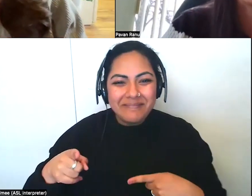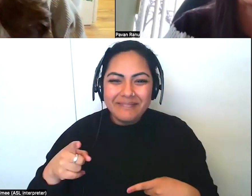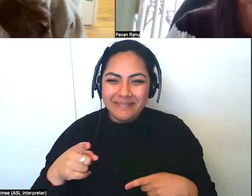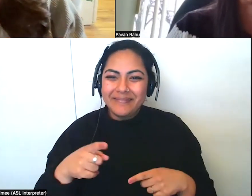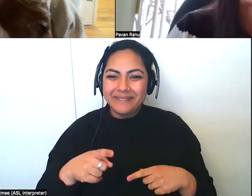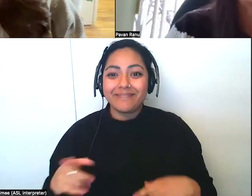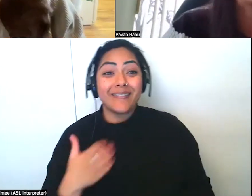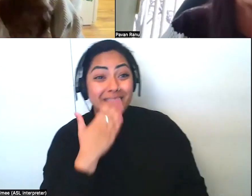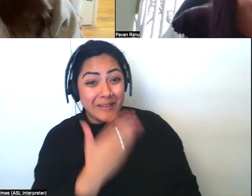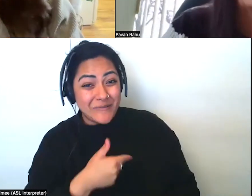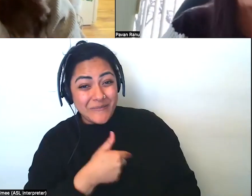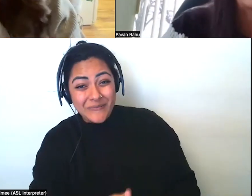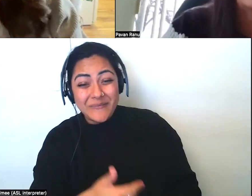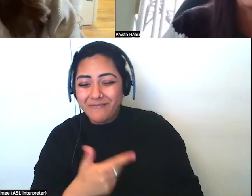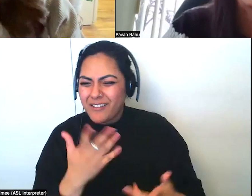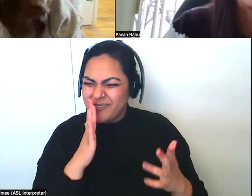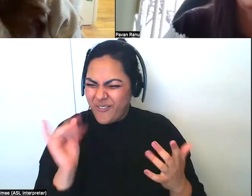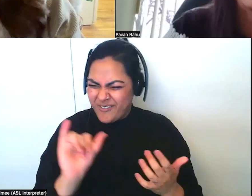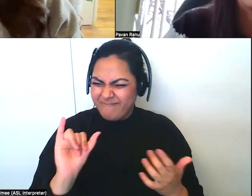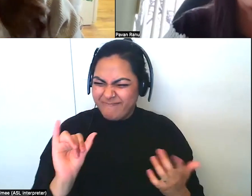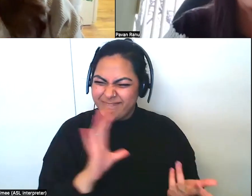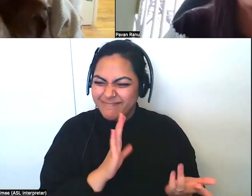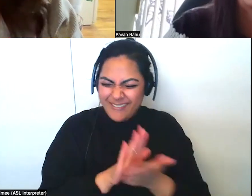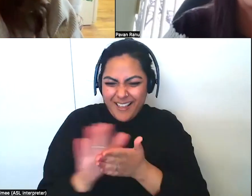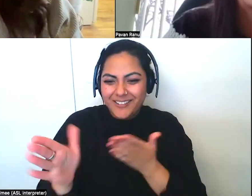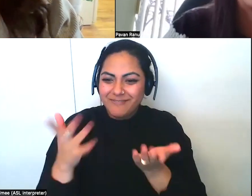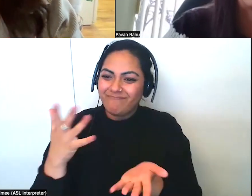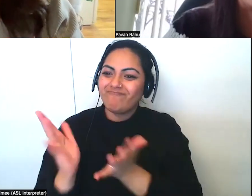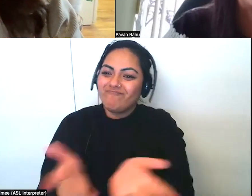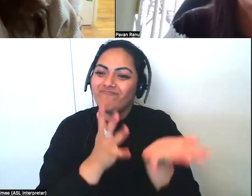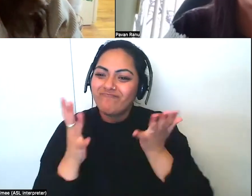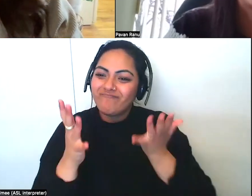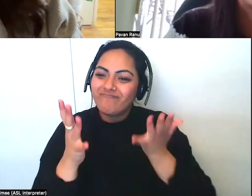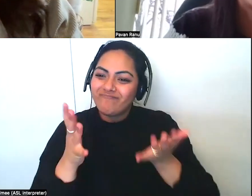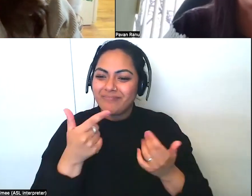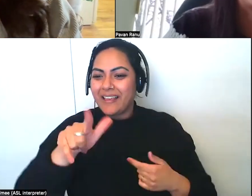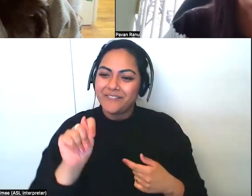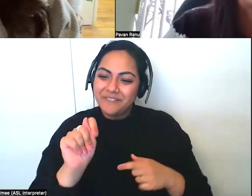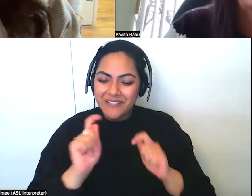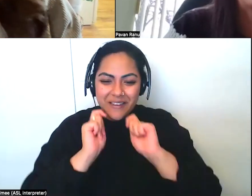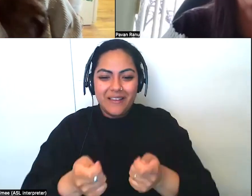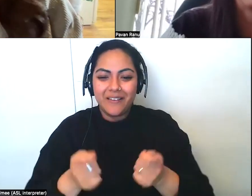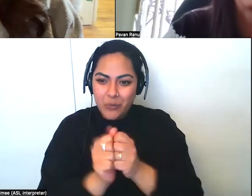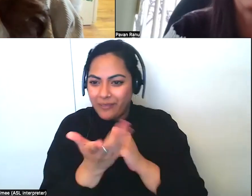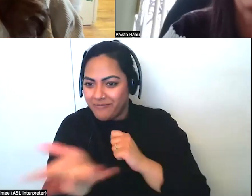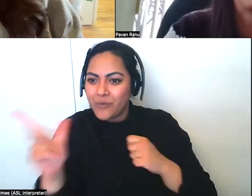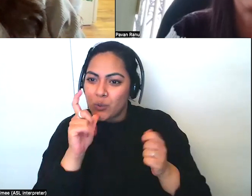Pavan: Thanks for having me. And it's great to be able to talk about gift with other like-minded gift beings out there. Monique: